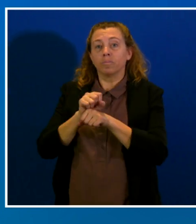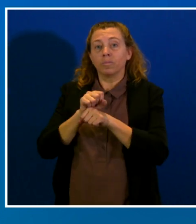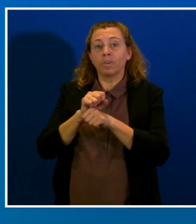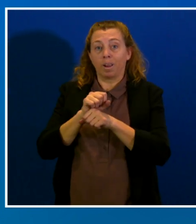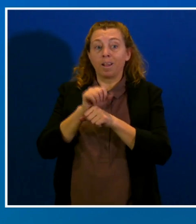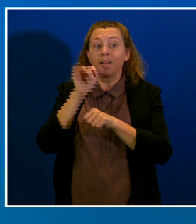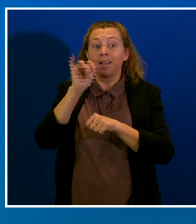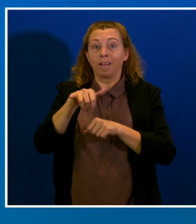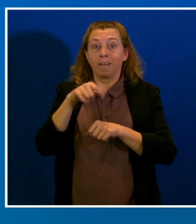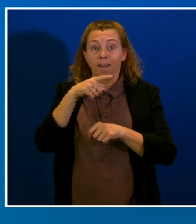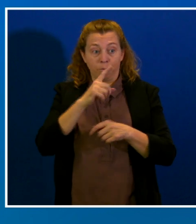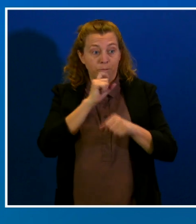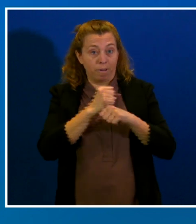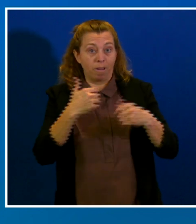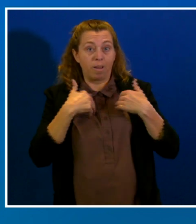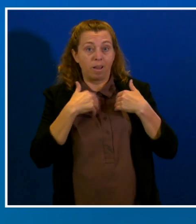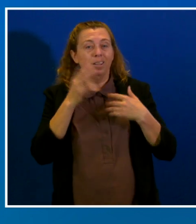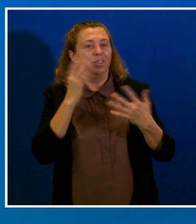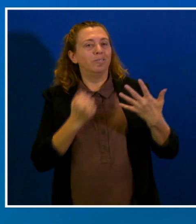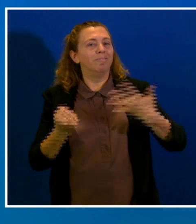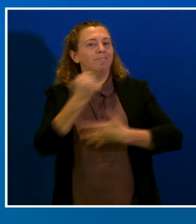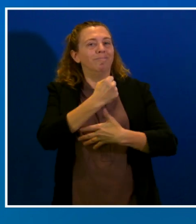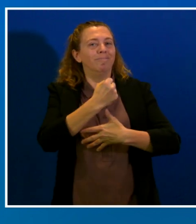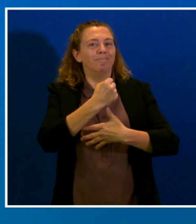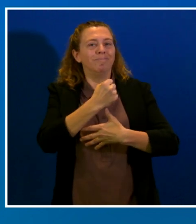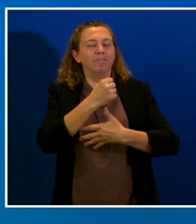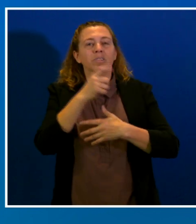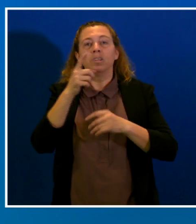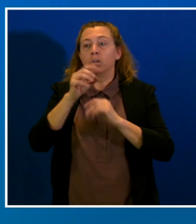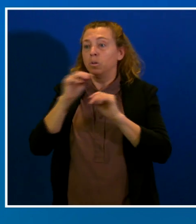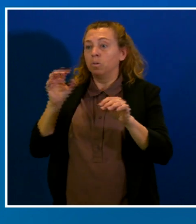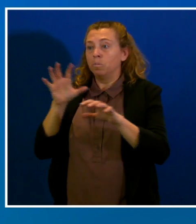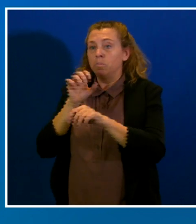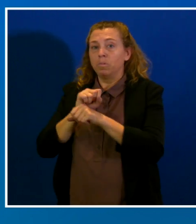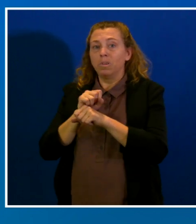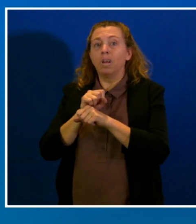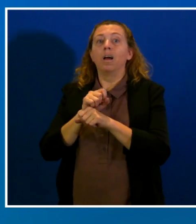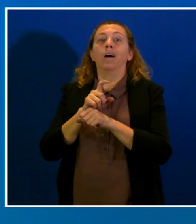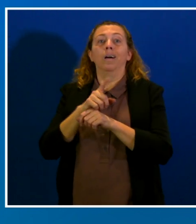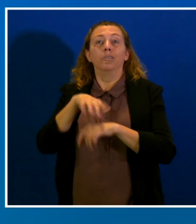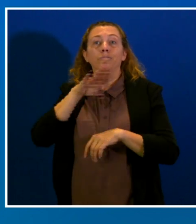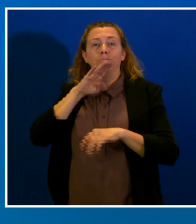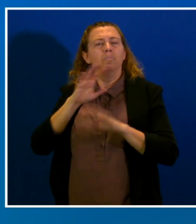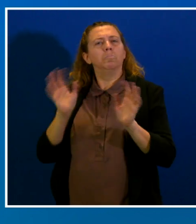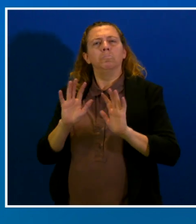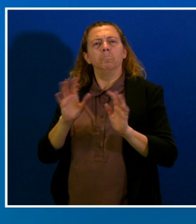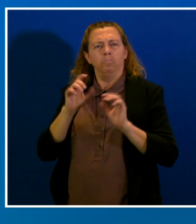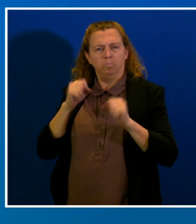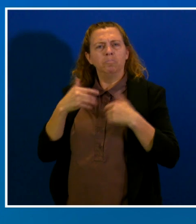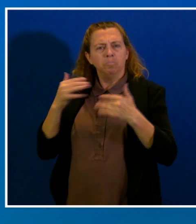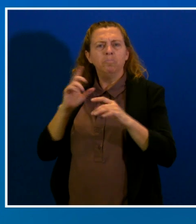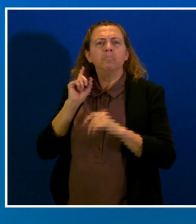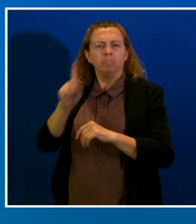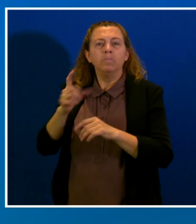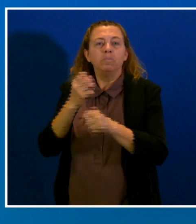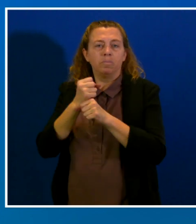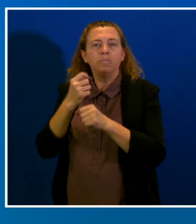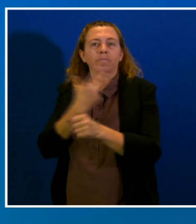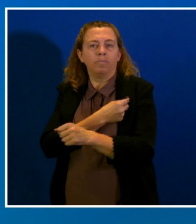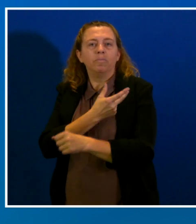vaccines will be available to everyone 16 and over, who visit the site without an appointment on a first come, first served